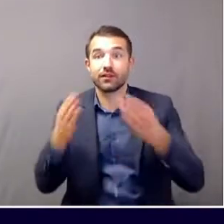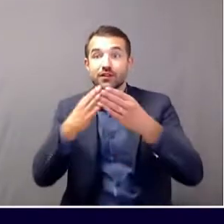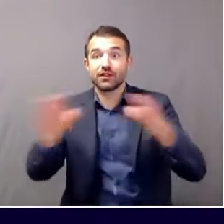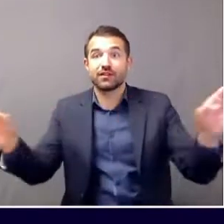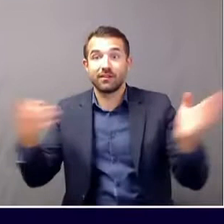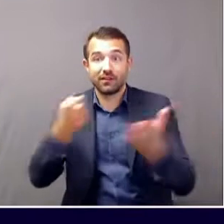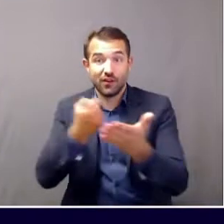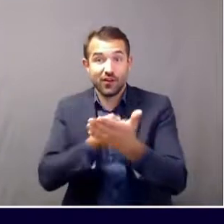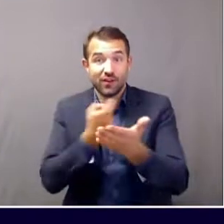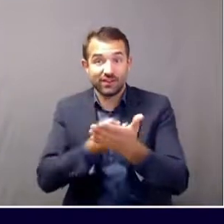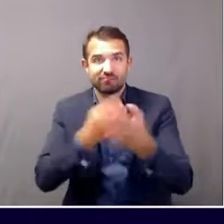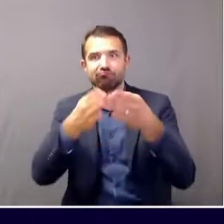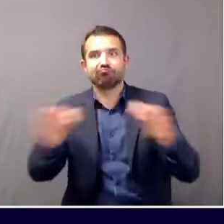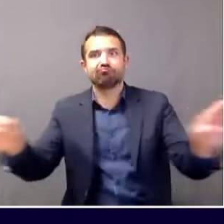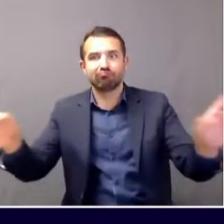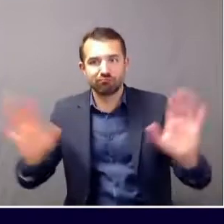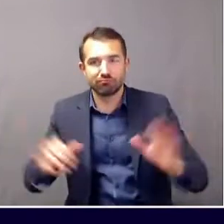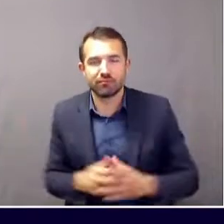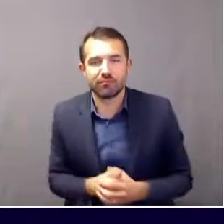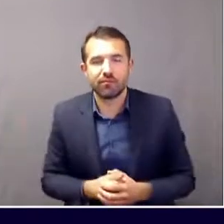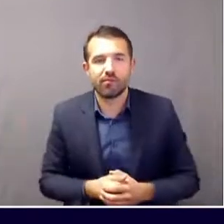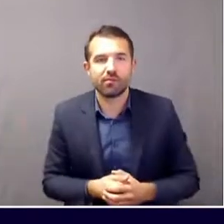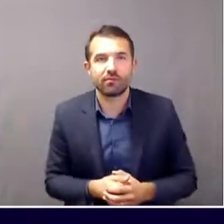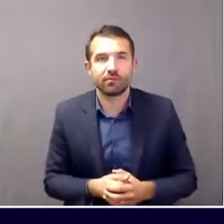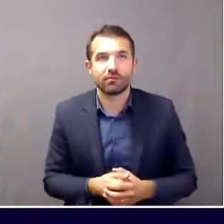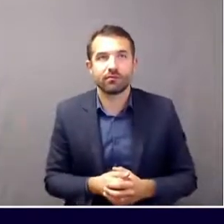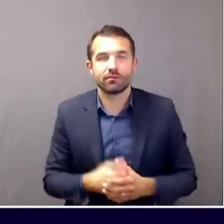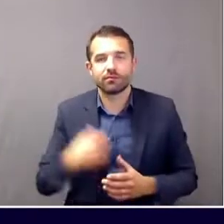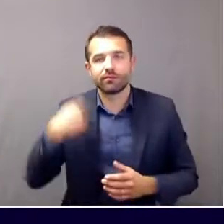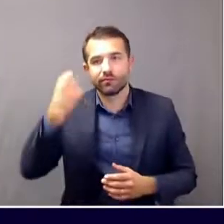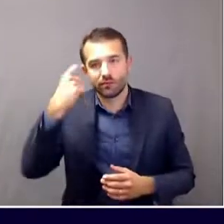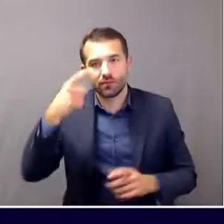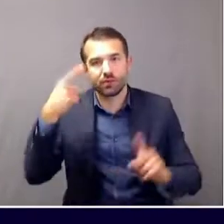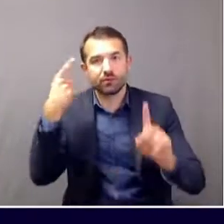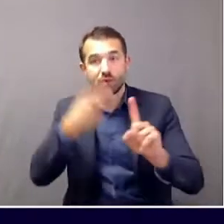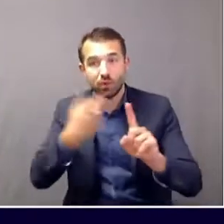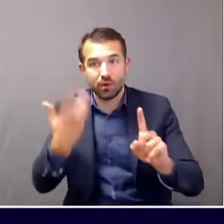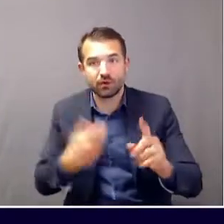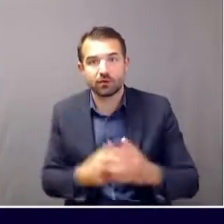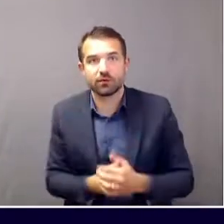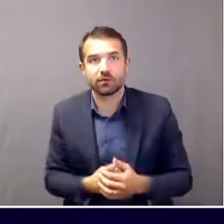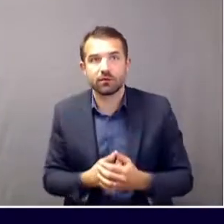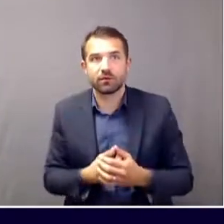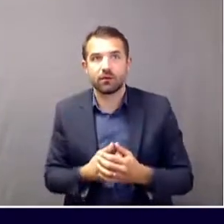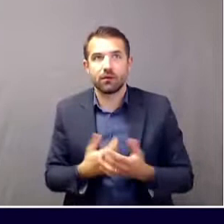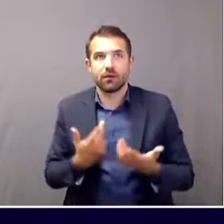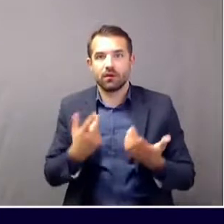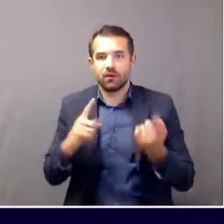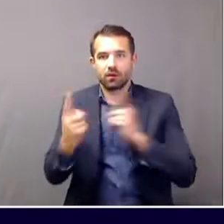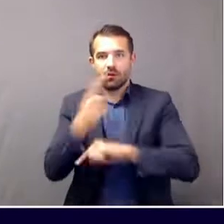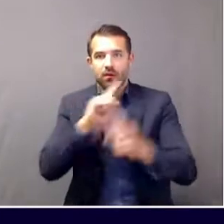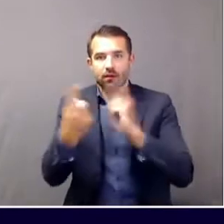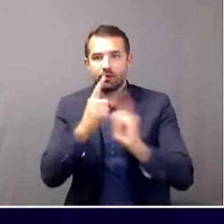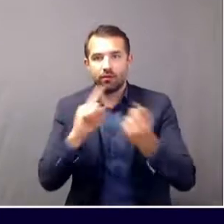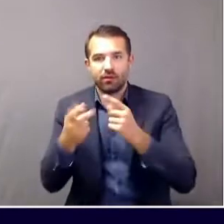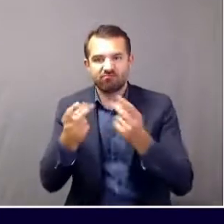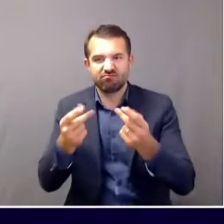you know I I hear where you're coming from it's a fast moving